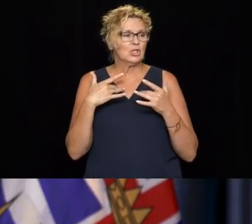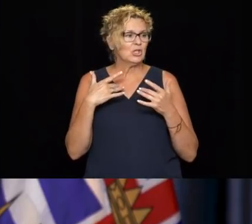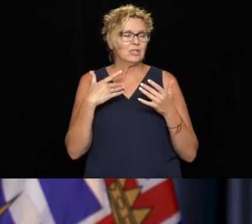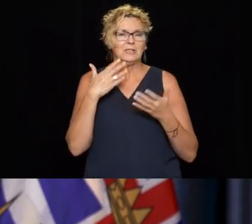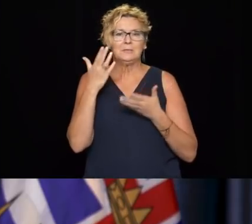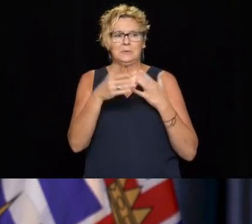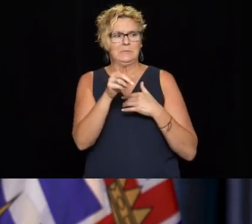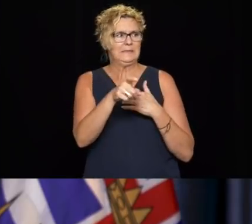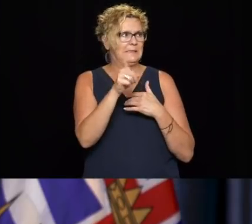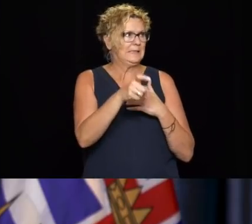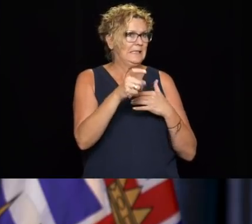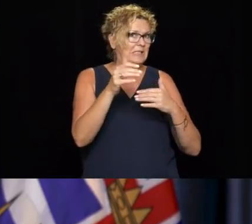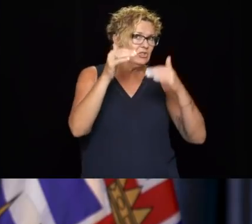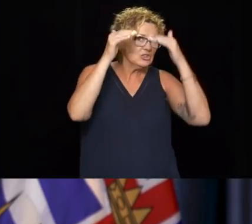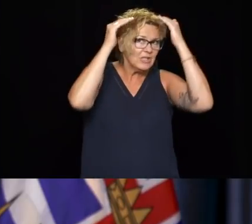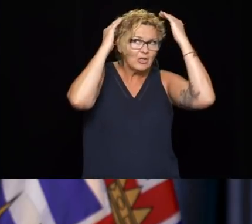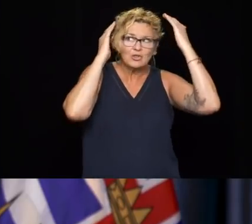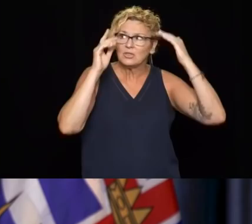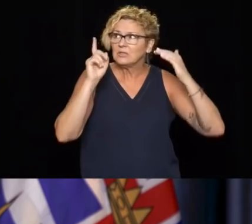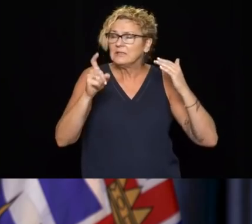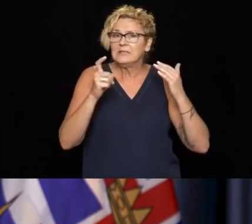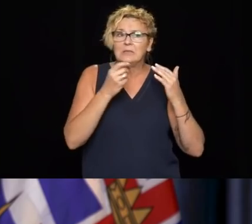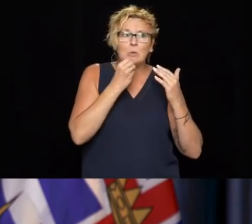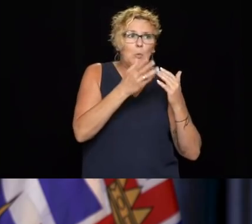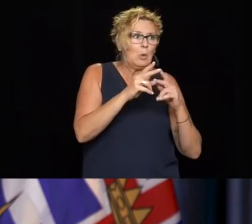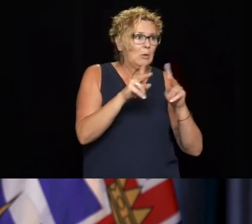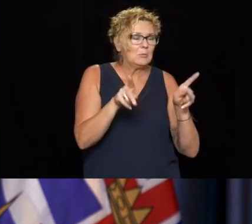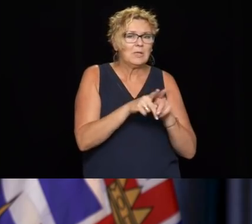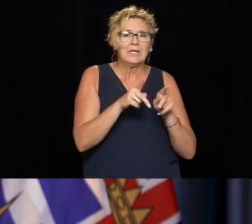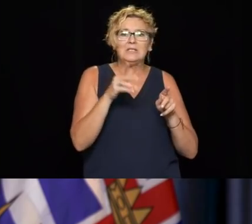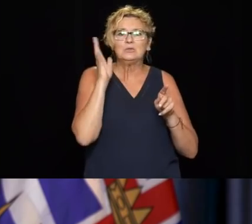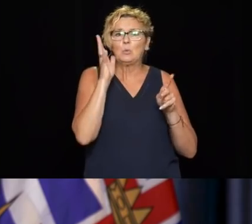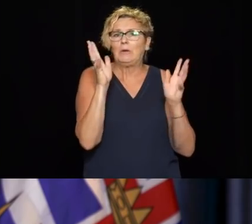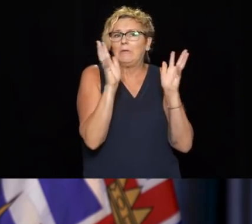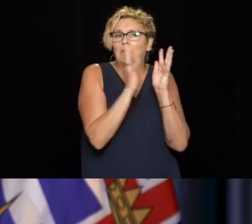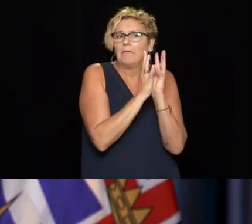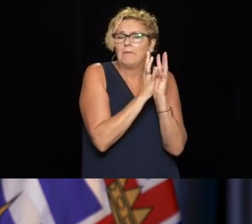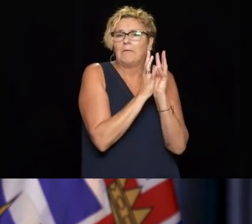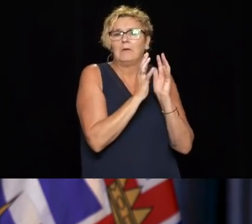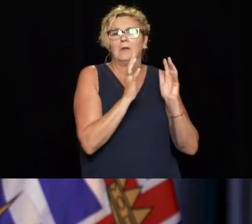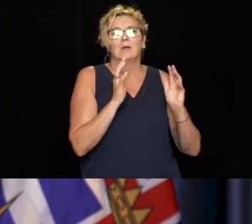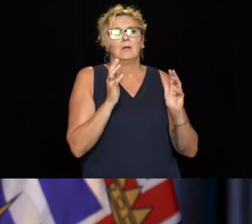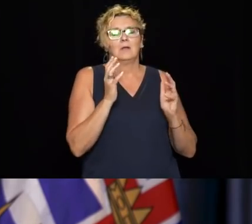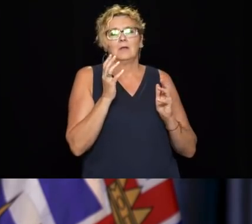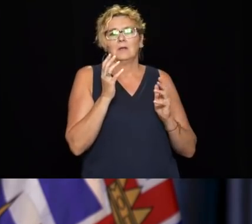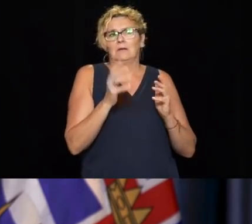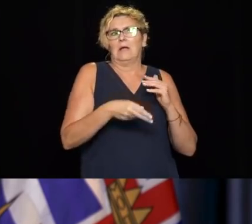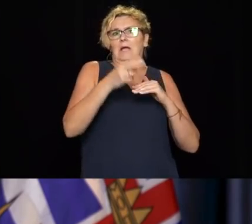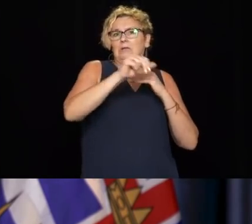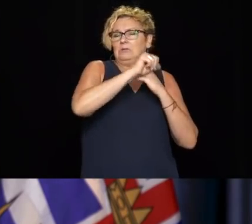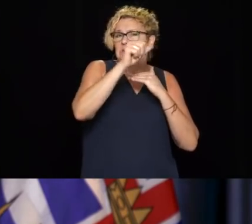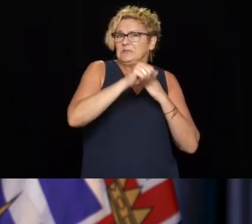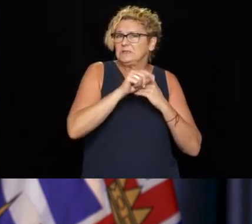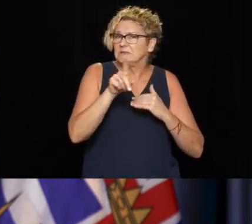Yes, but the colder weather approaching, I am wondering if there are also concerns about maybe crowding and extreme weather shelter and if there are concerns